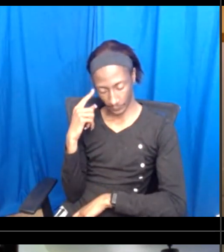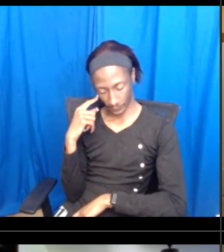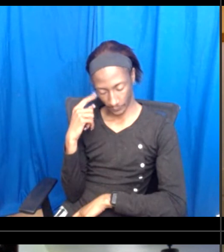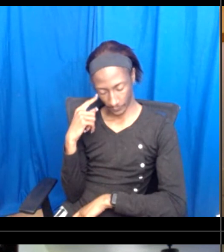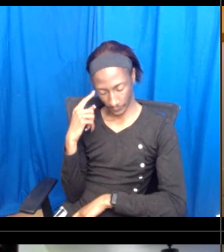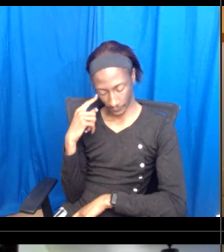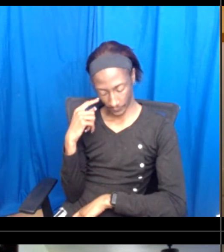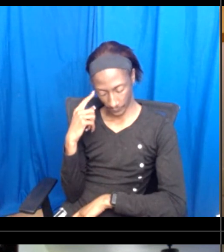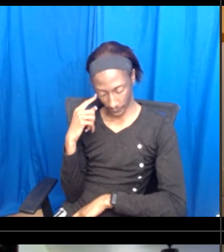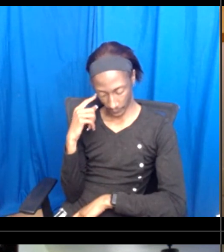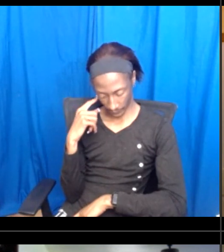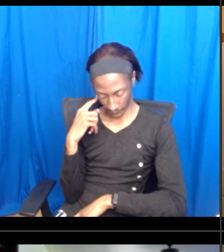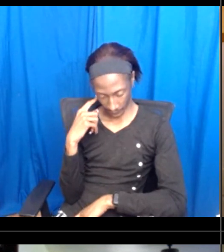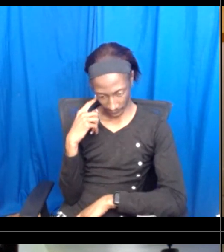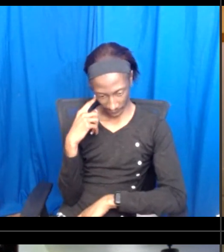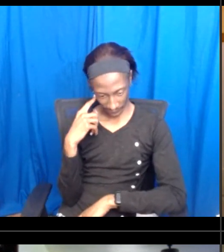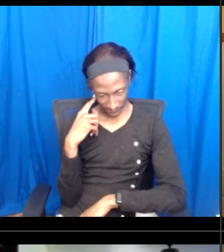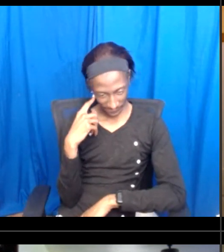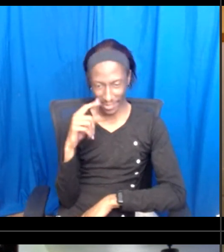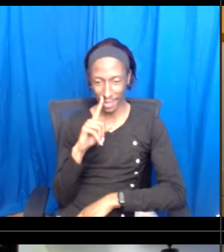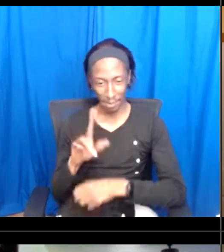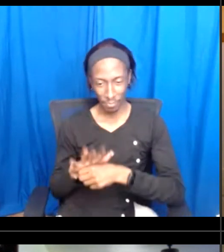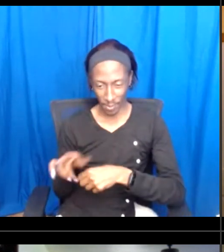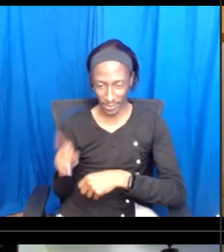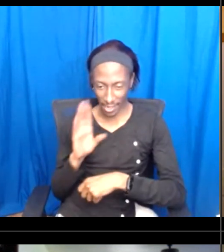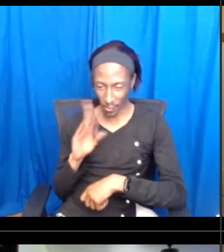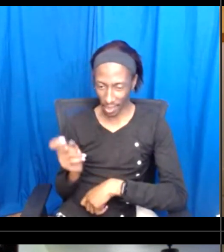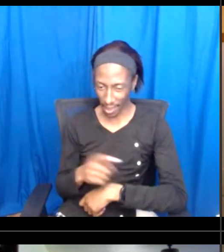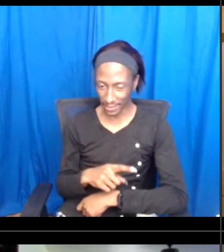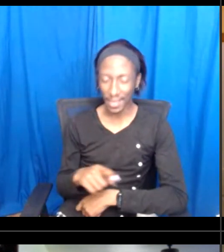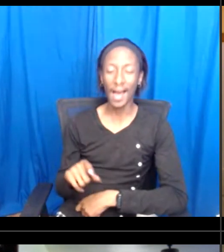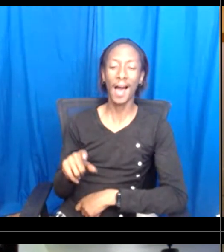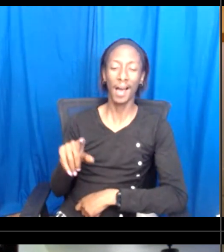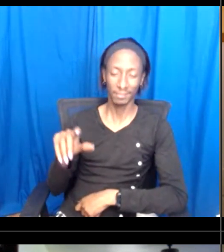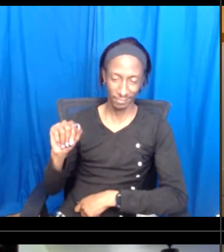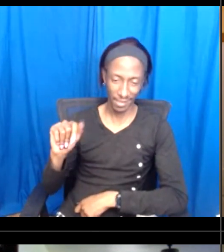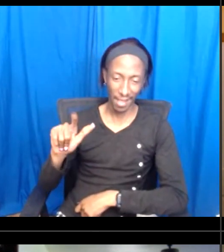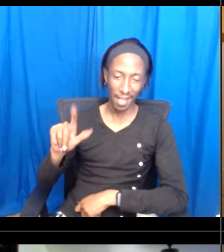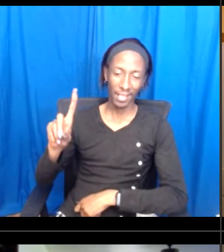Or what was the question? It was one that I promised I would ask. Oh, from Aldo, and this is I think to Brandon,